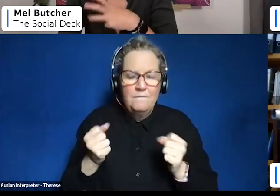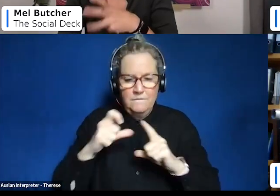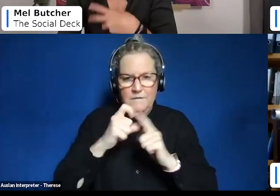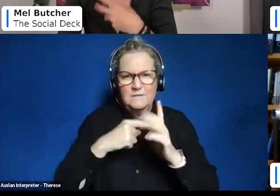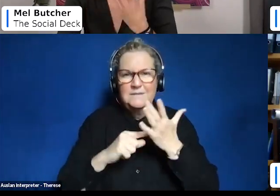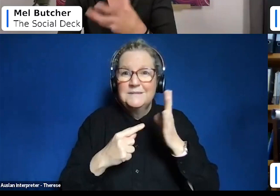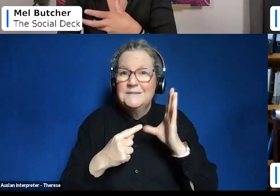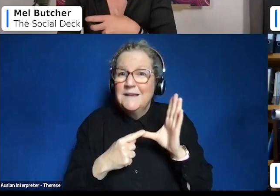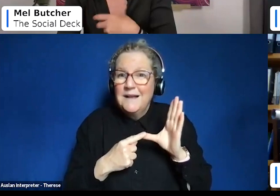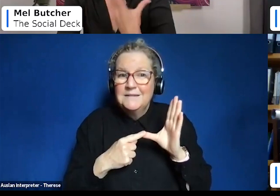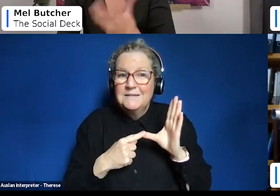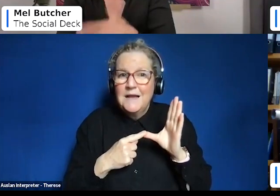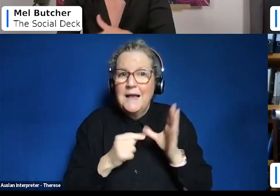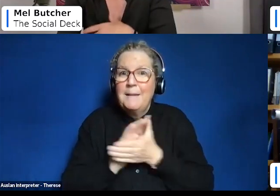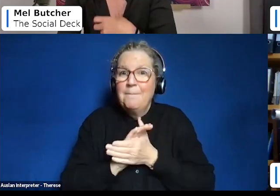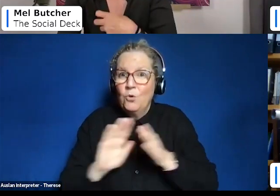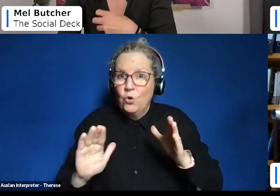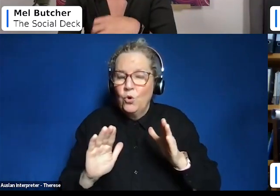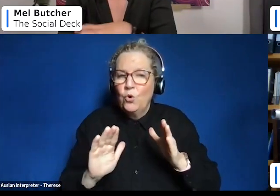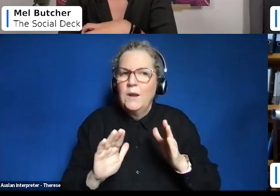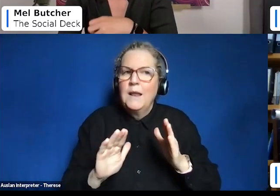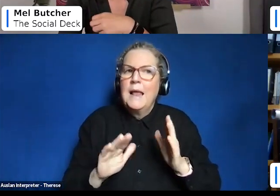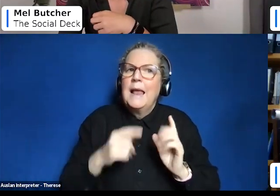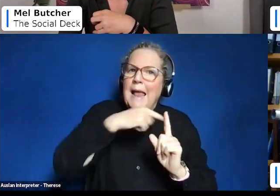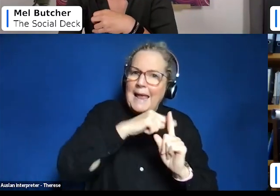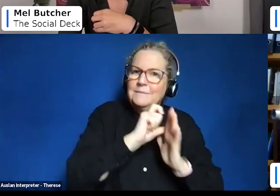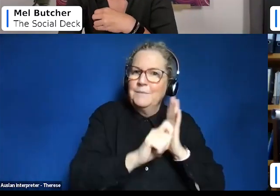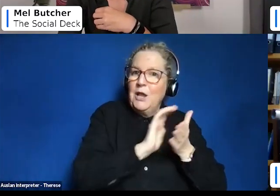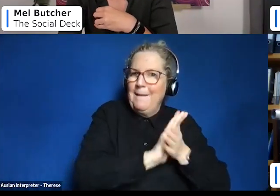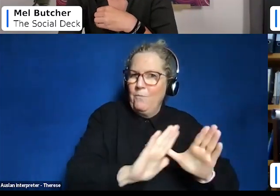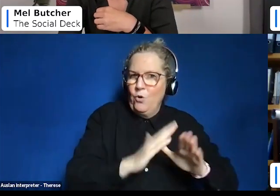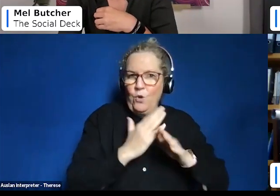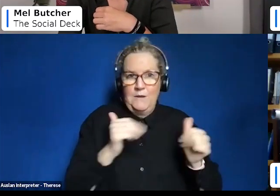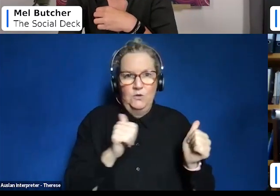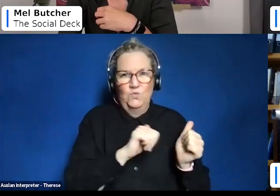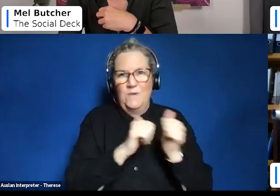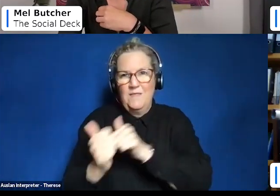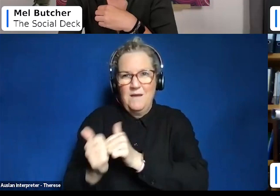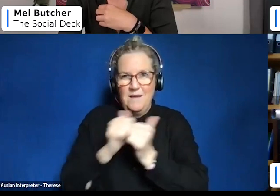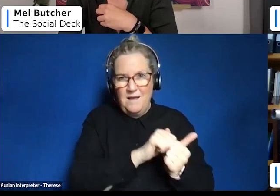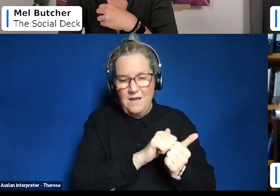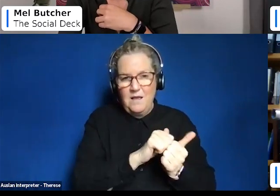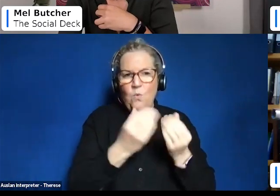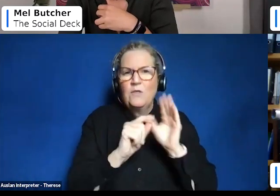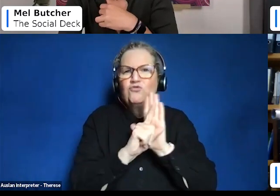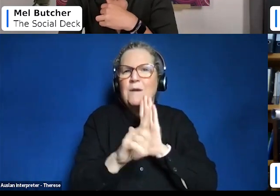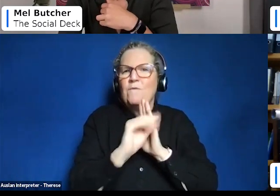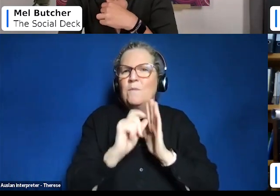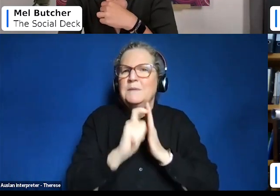data experts as well as disability experts sort of working together with representatives from the disability community?